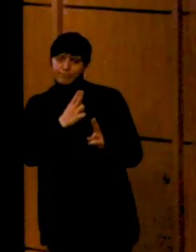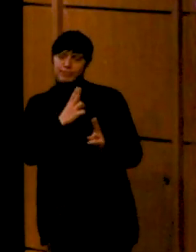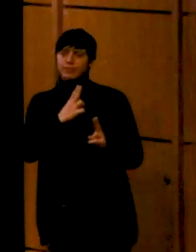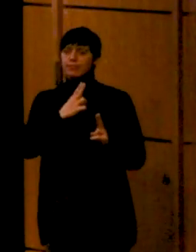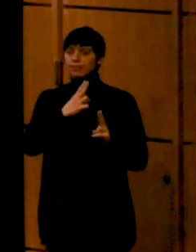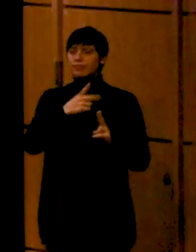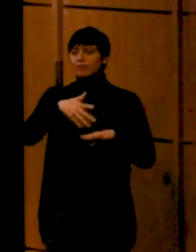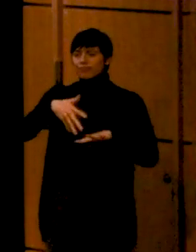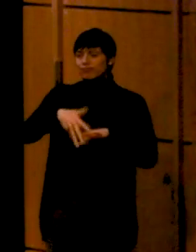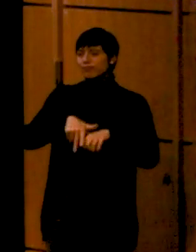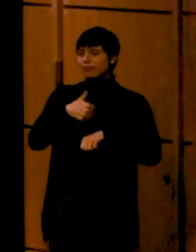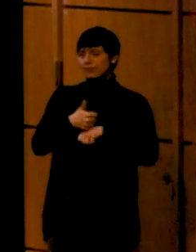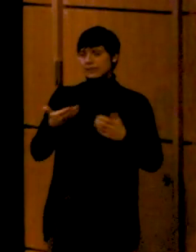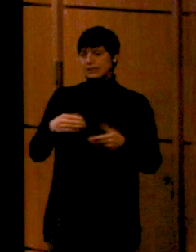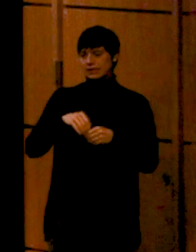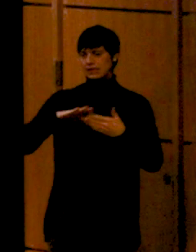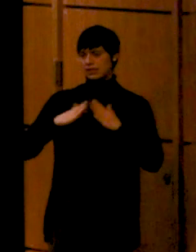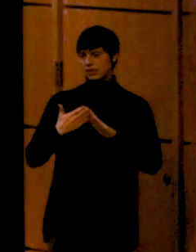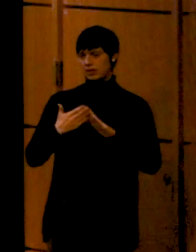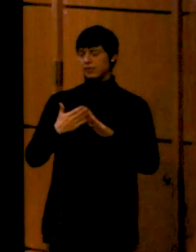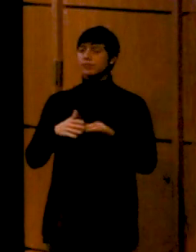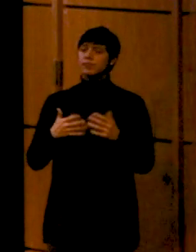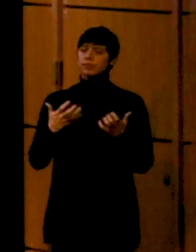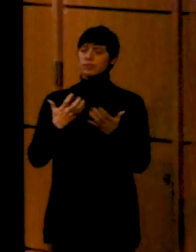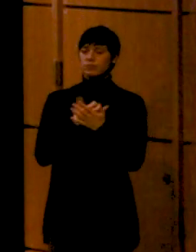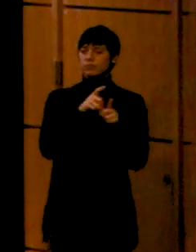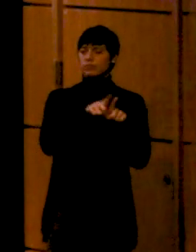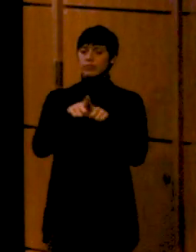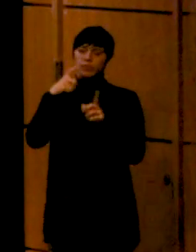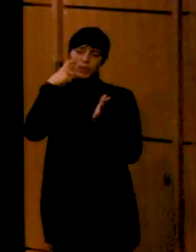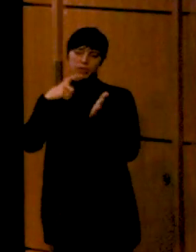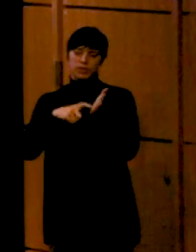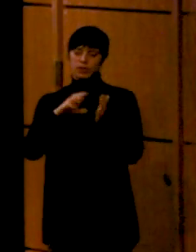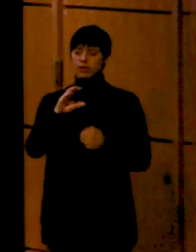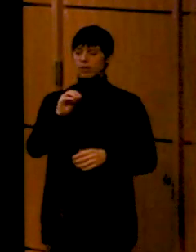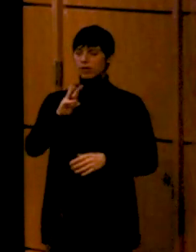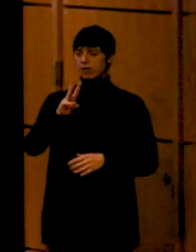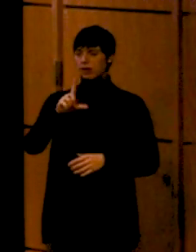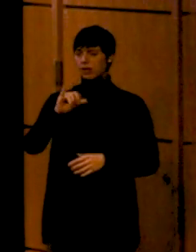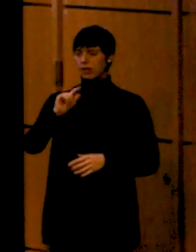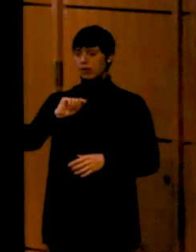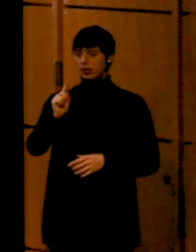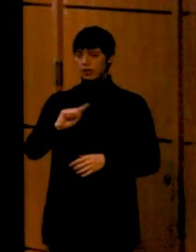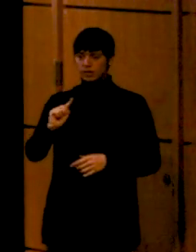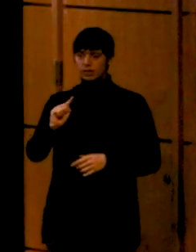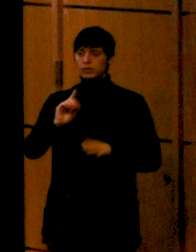We also want to acknowledge the Cowlitz Indian Tribe, the Confederated Tribes and Bands of